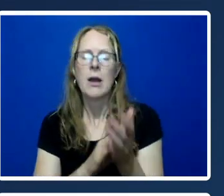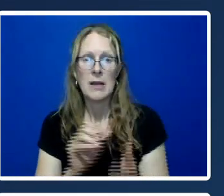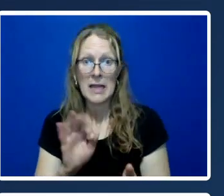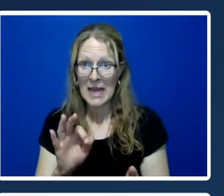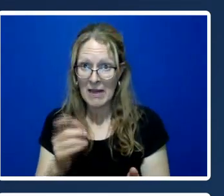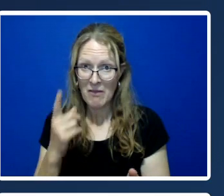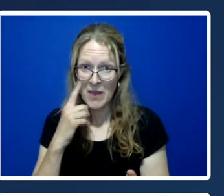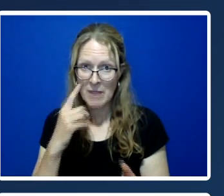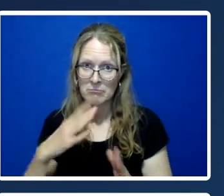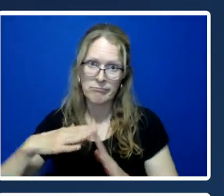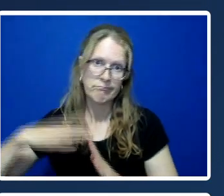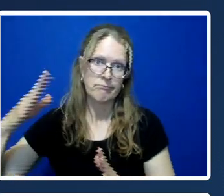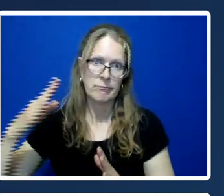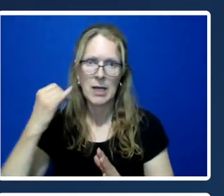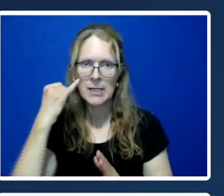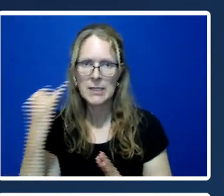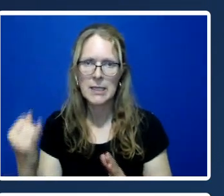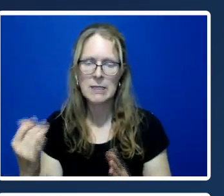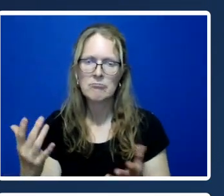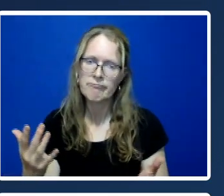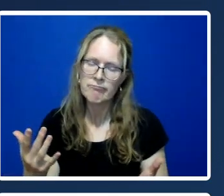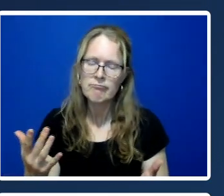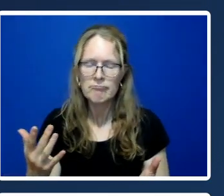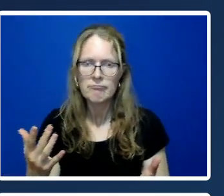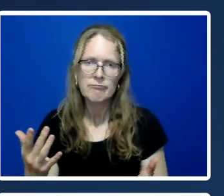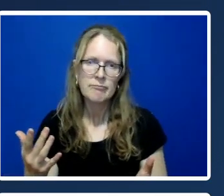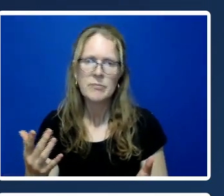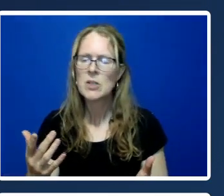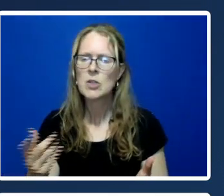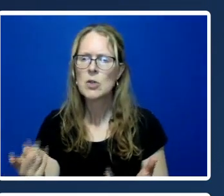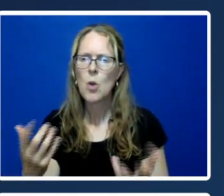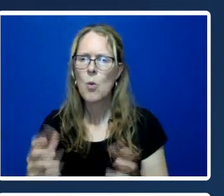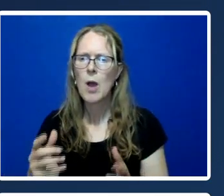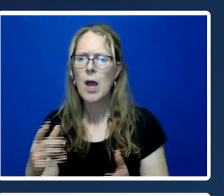we all know that to be overly critical of an idea but one needs to be -- to do the same